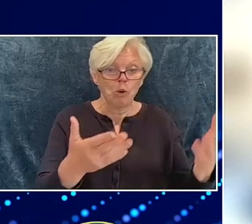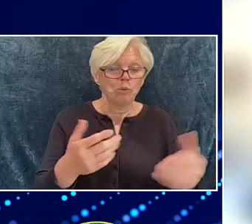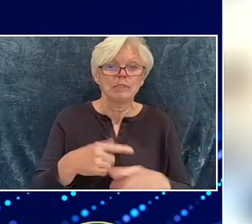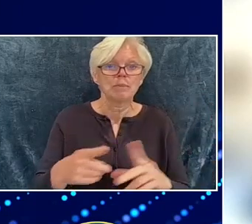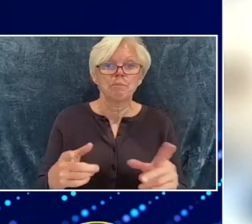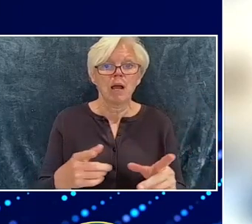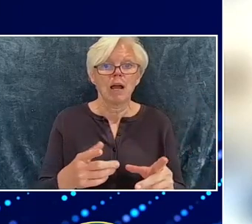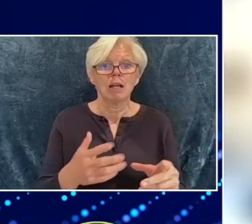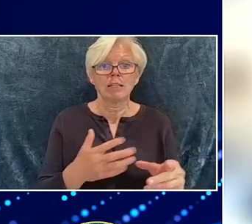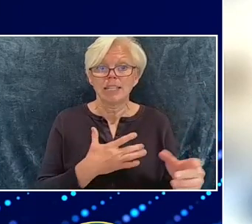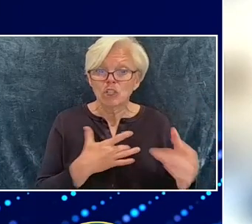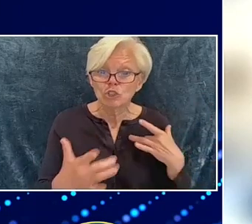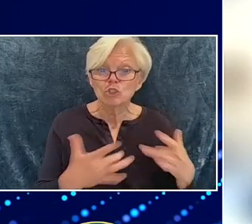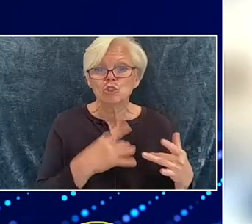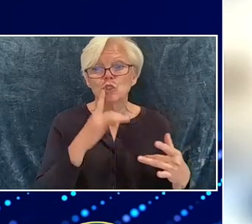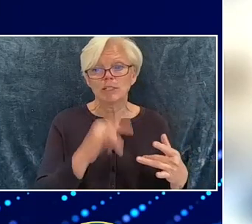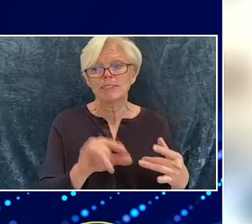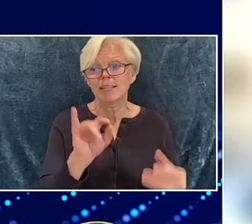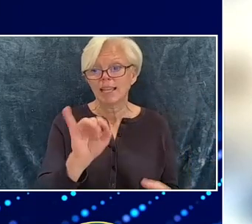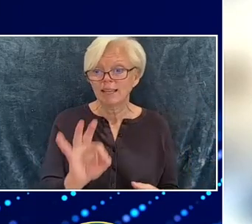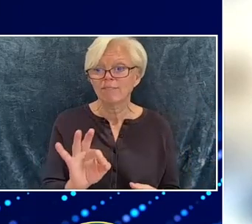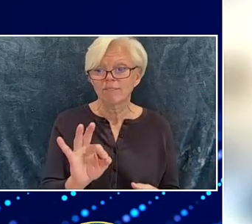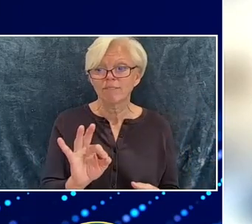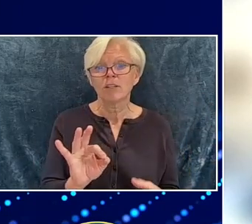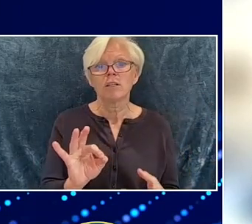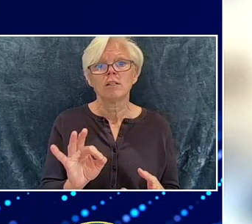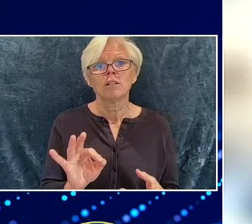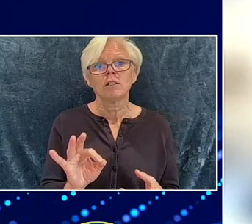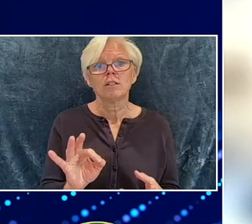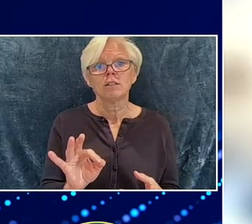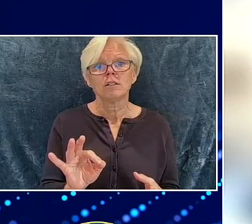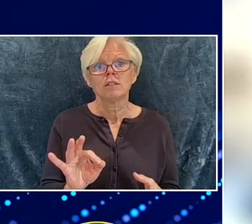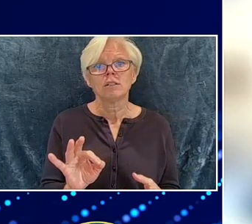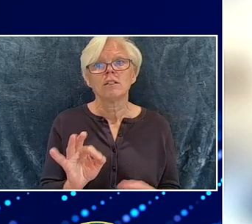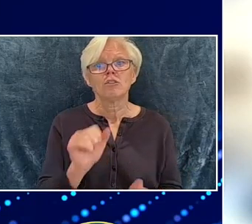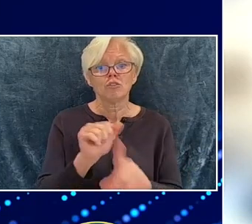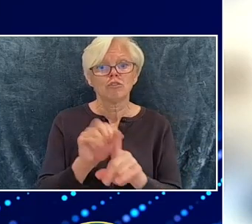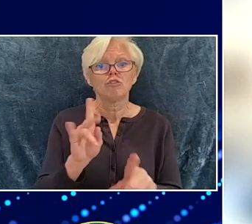if there is fraud going on in our states,